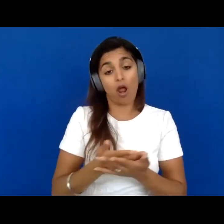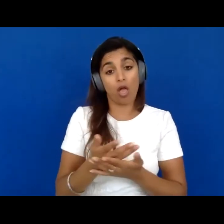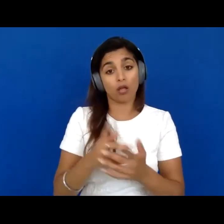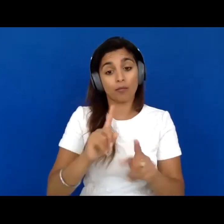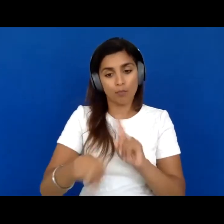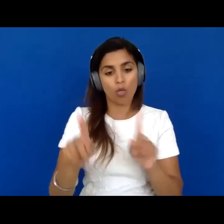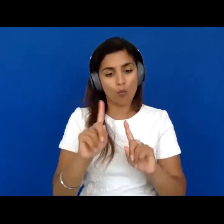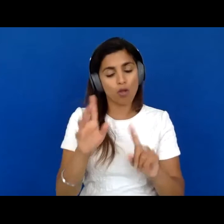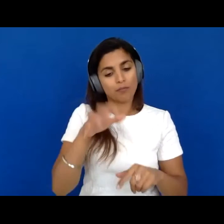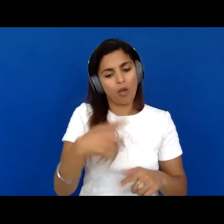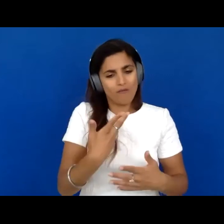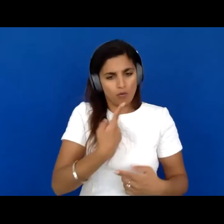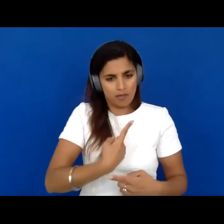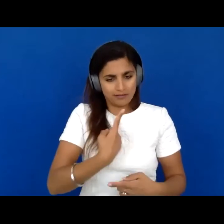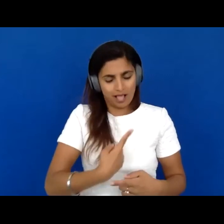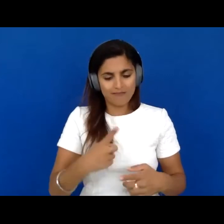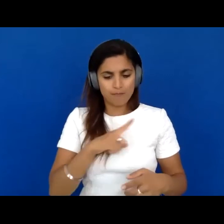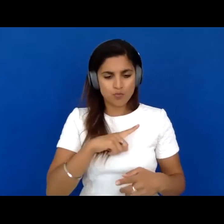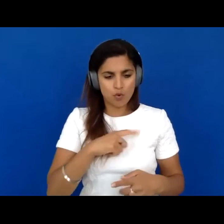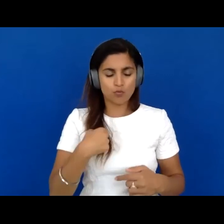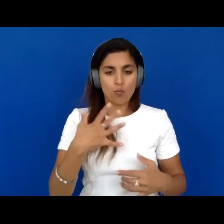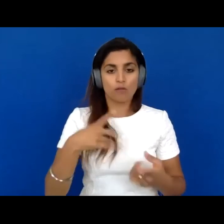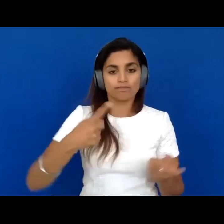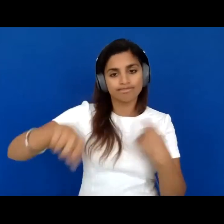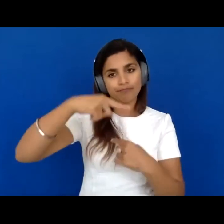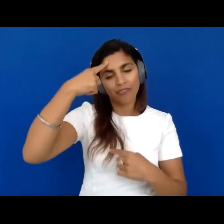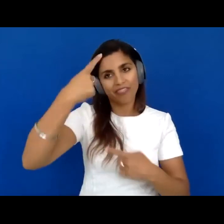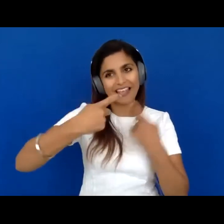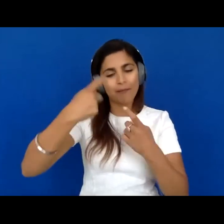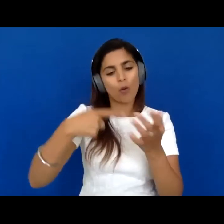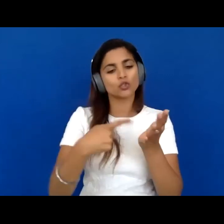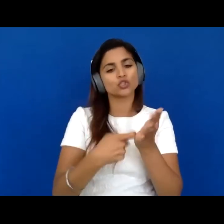me to make us think transnationally here and to here to Center questions of race